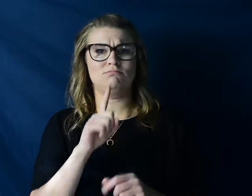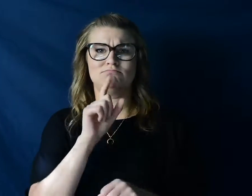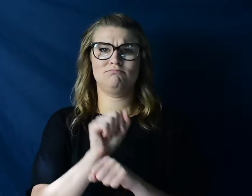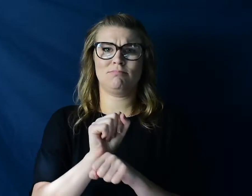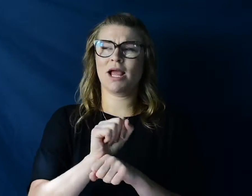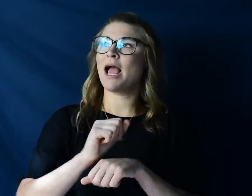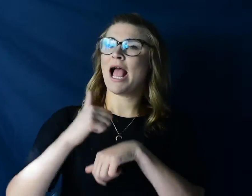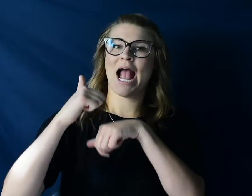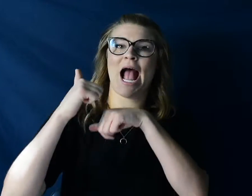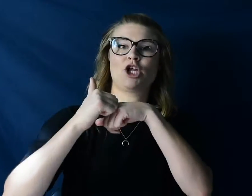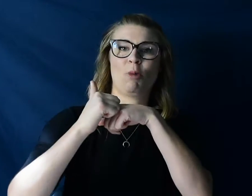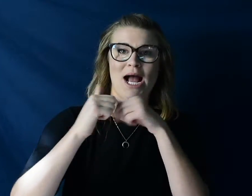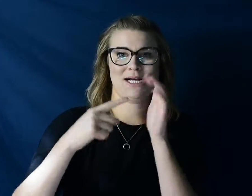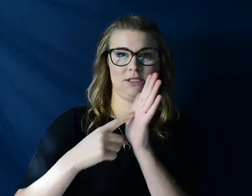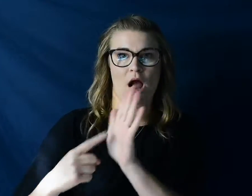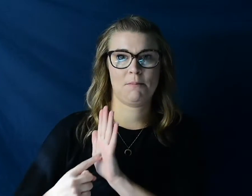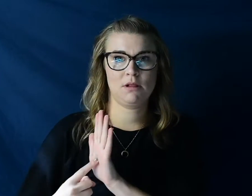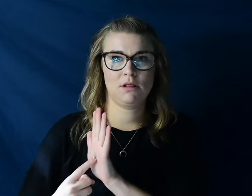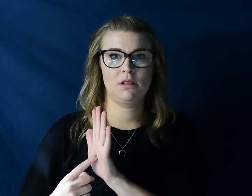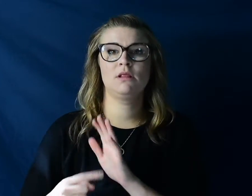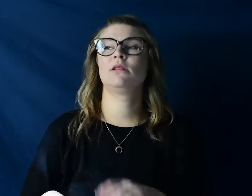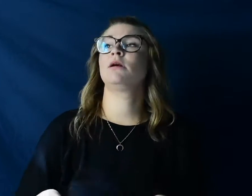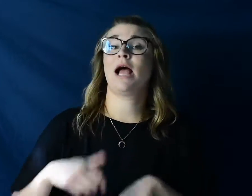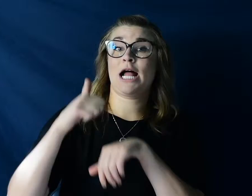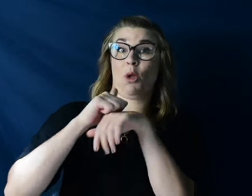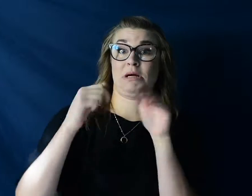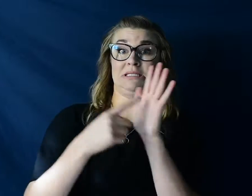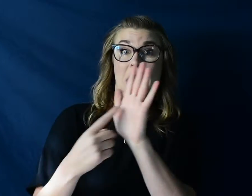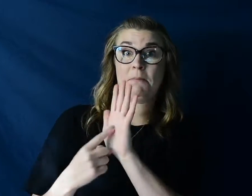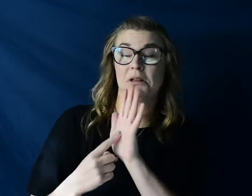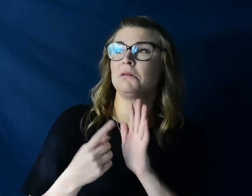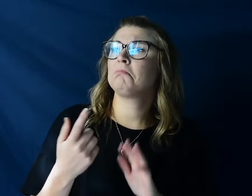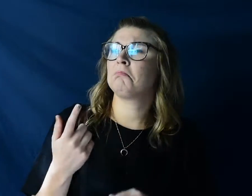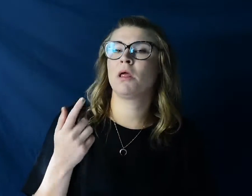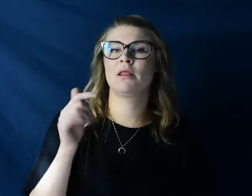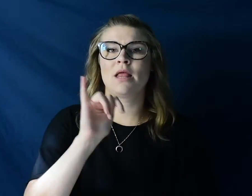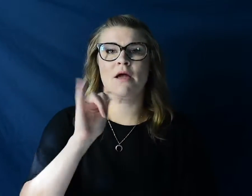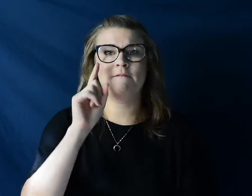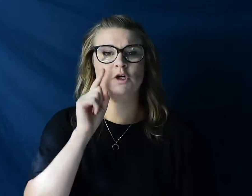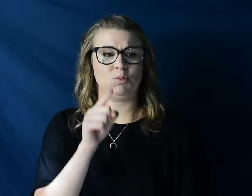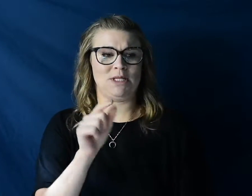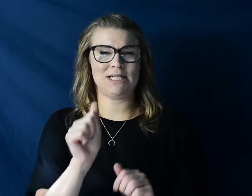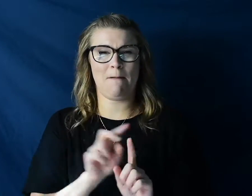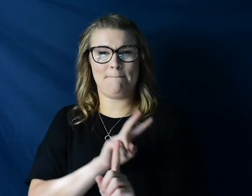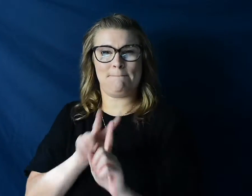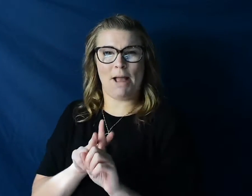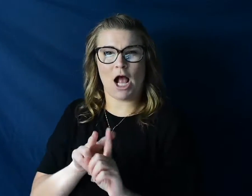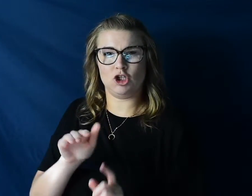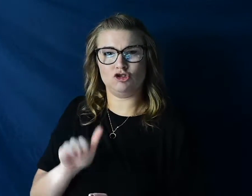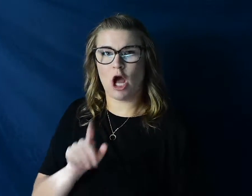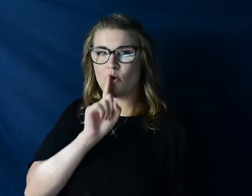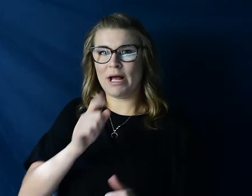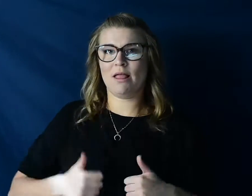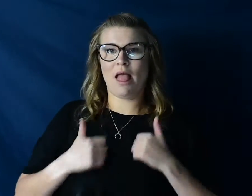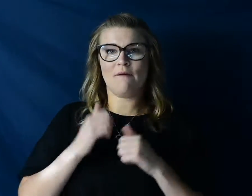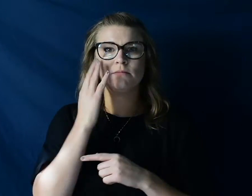have to be about concrete examples. Some concrete examples could be like, situations that apply